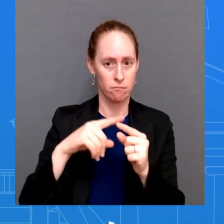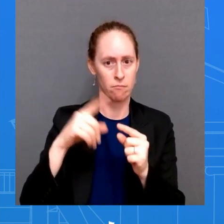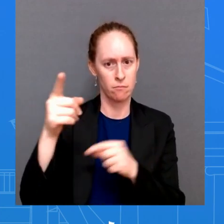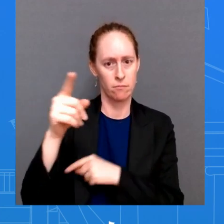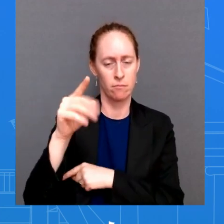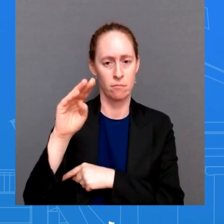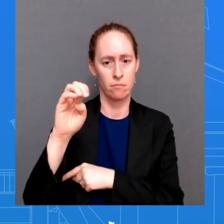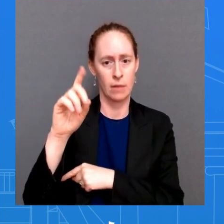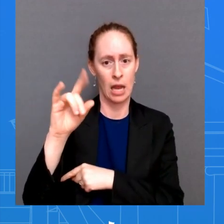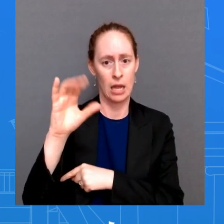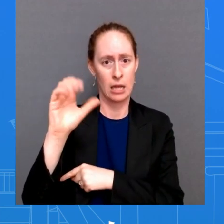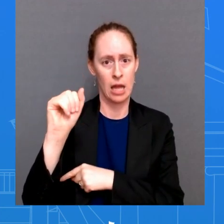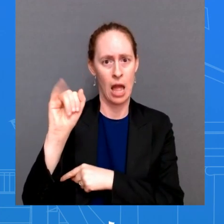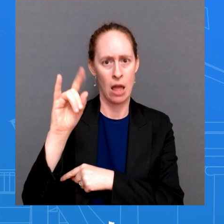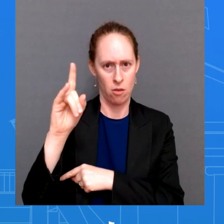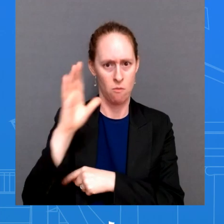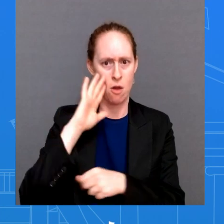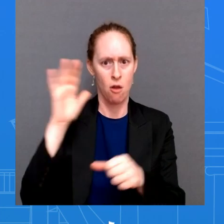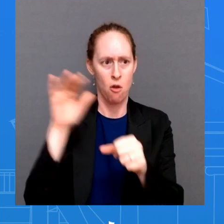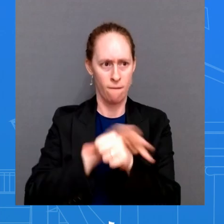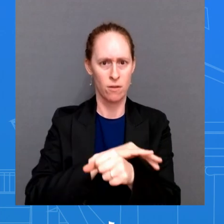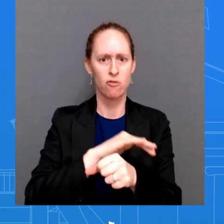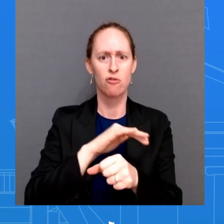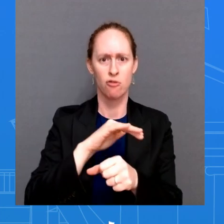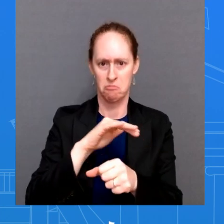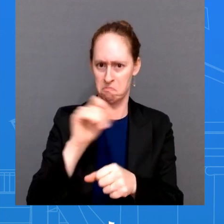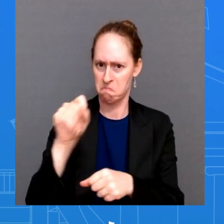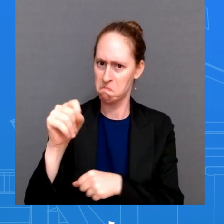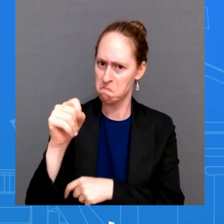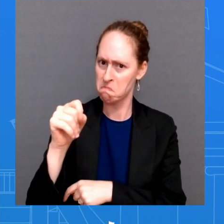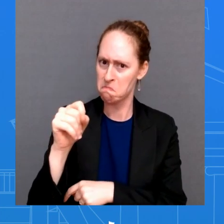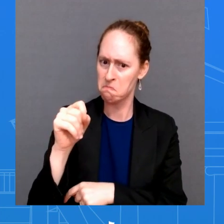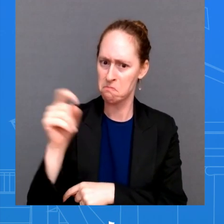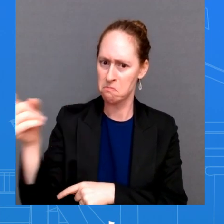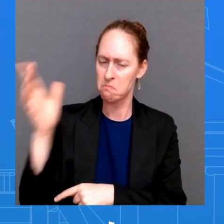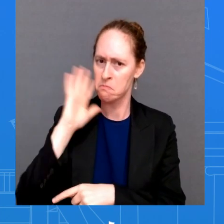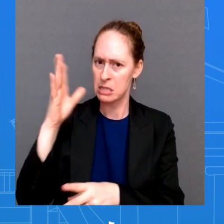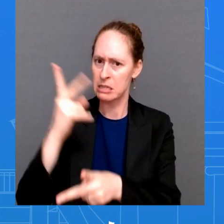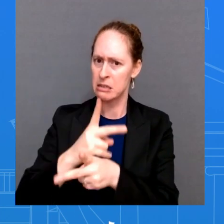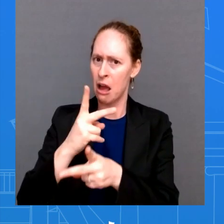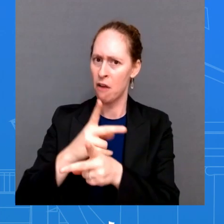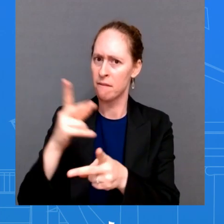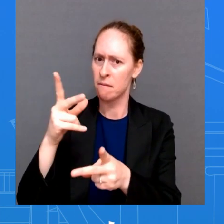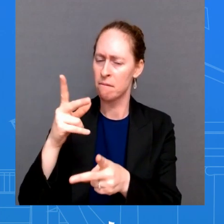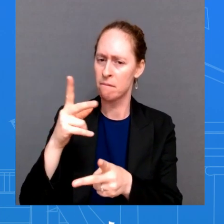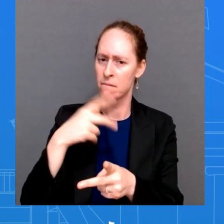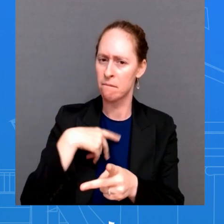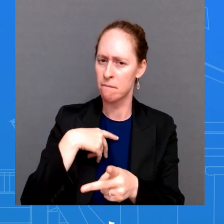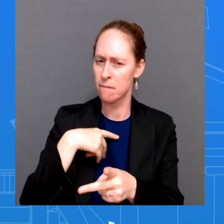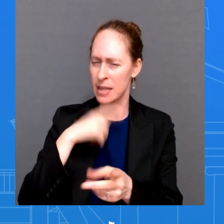Yeah. Yeah. >> The Press: Okay. Ms. Jean-Pierre: But I can get more detail on that. I want to make sure I get that right. The Press: Okay. And then, on Taiwan,